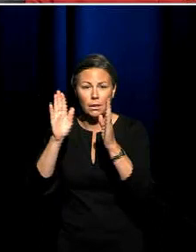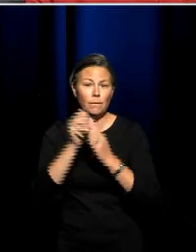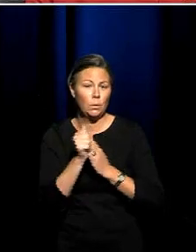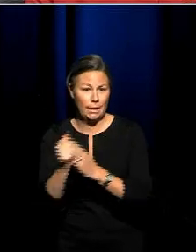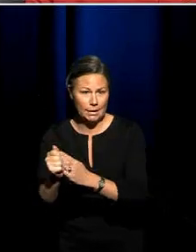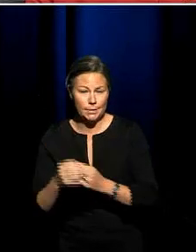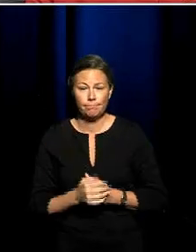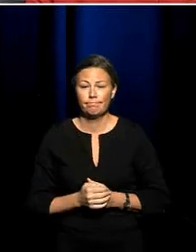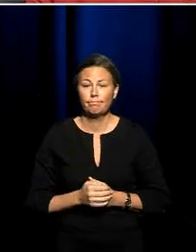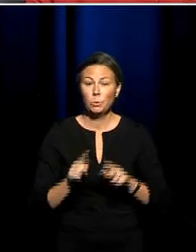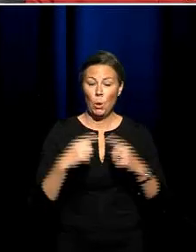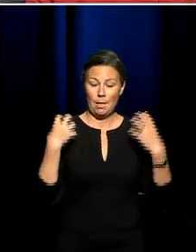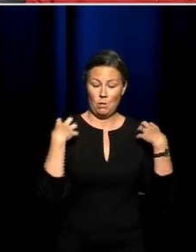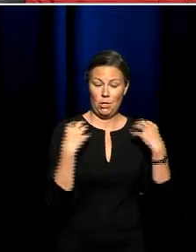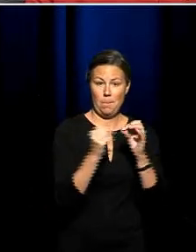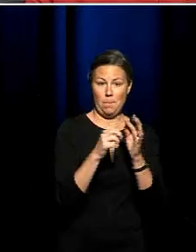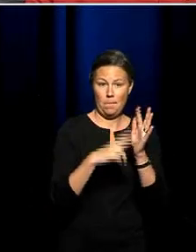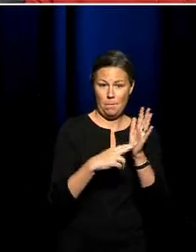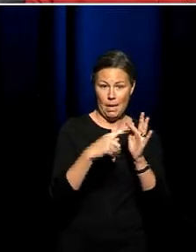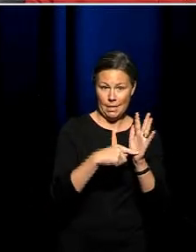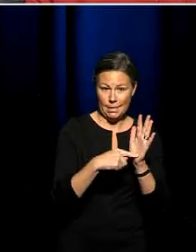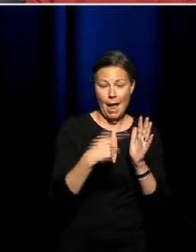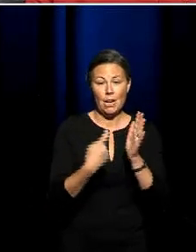experience in public policy and bring a wealth of knowledge to the Royal